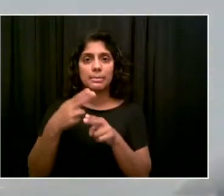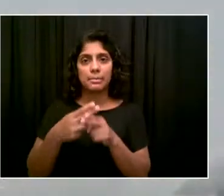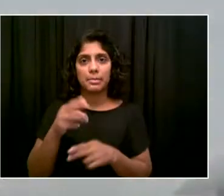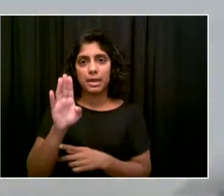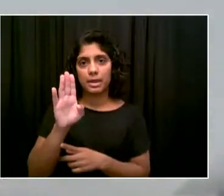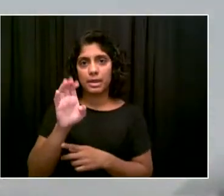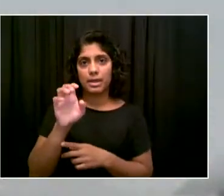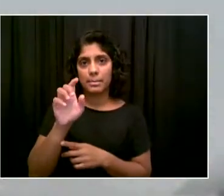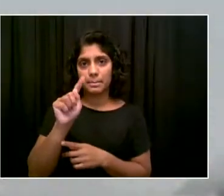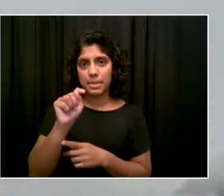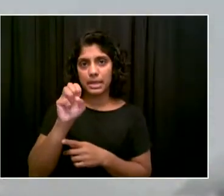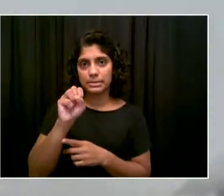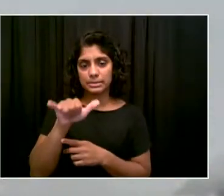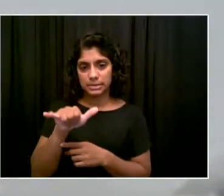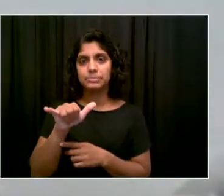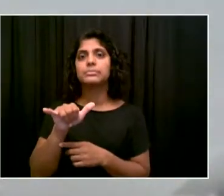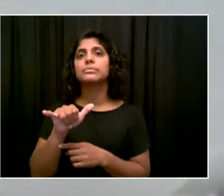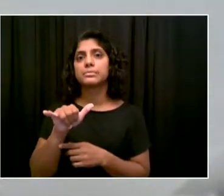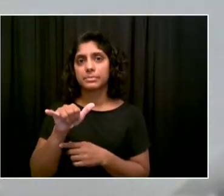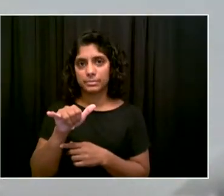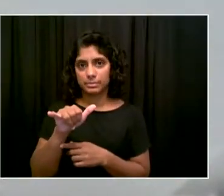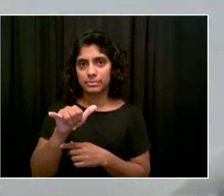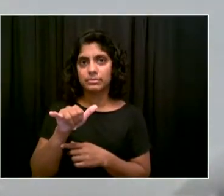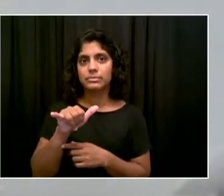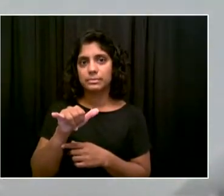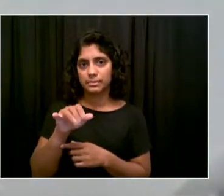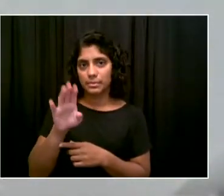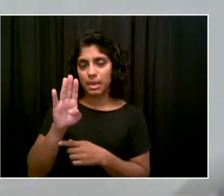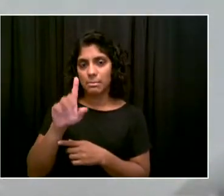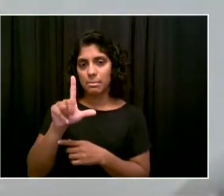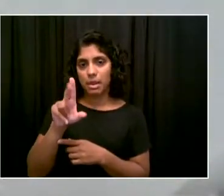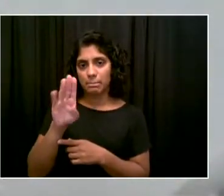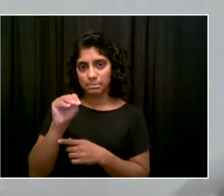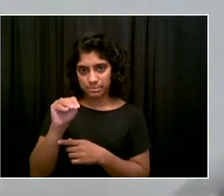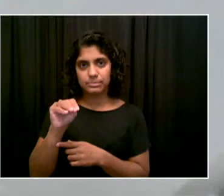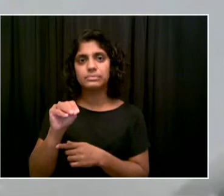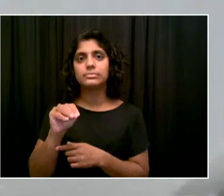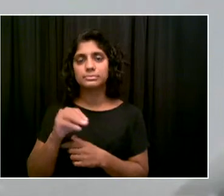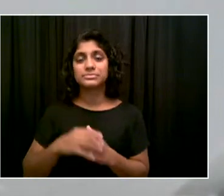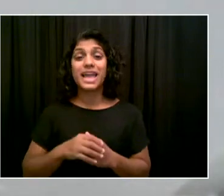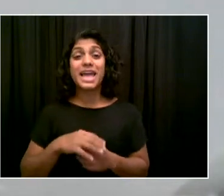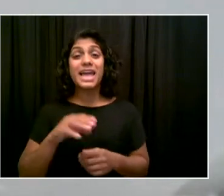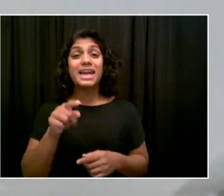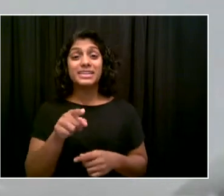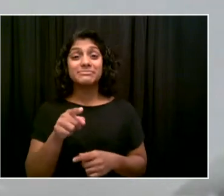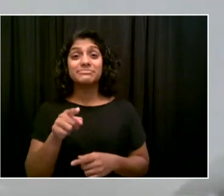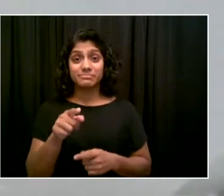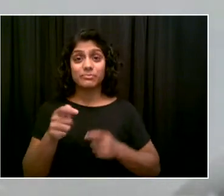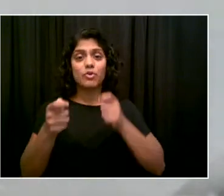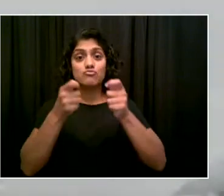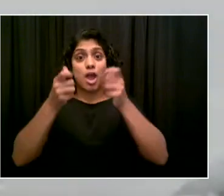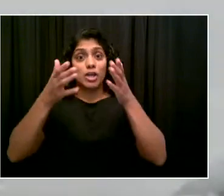RIDERS ALLIANCE. THANK YOU MR. MAYOR, WE ARE GREAT FOR REAL